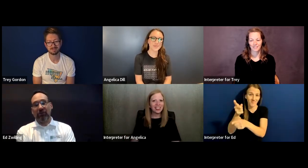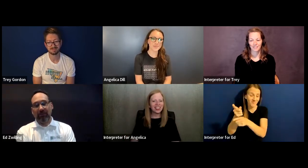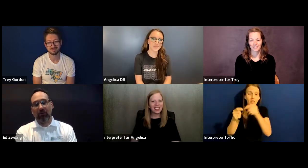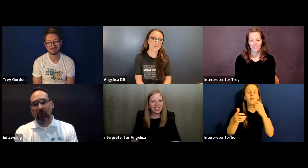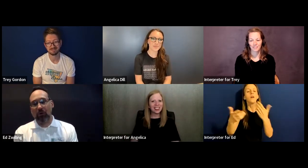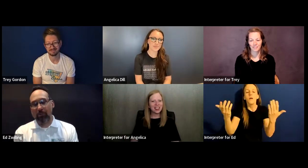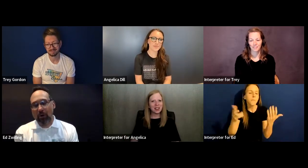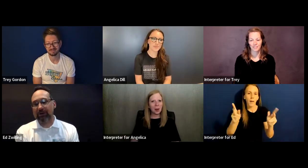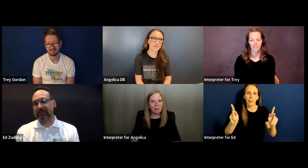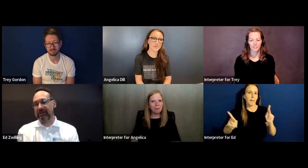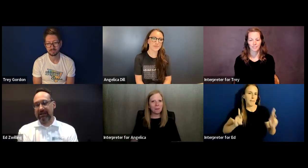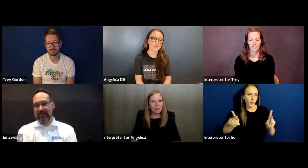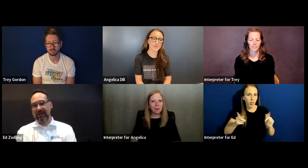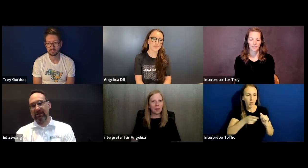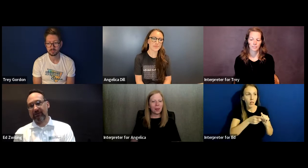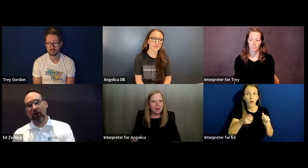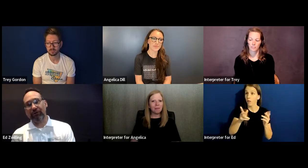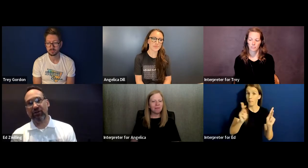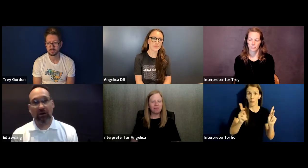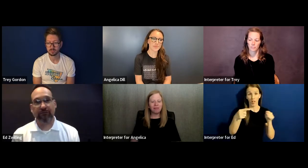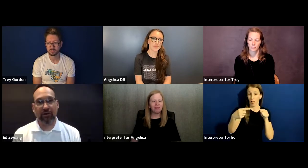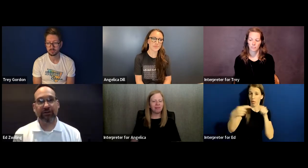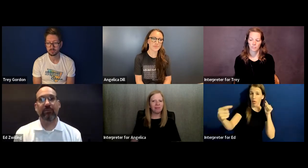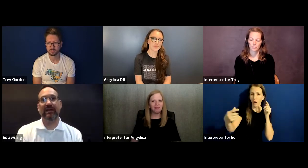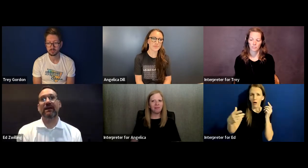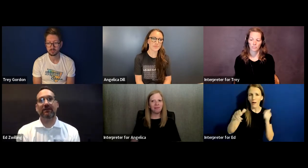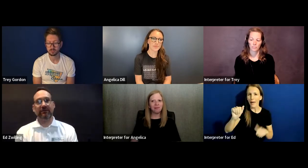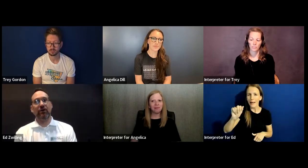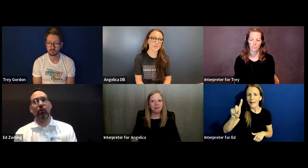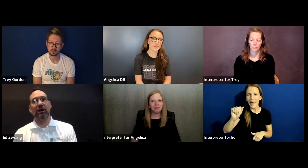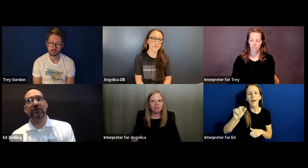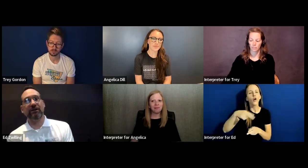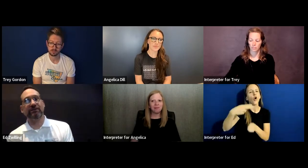people who opponents of the ada call it an unfunded mandate you know why should this